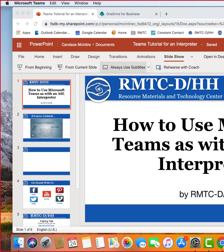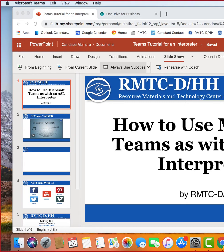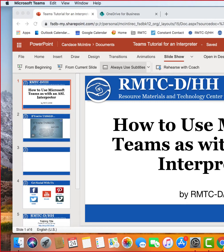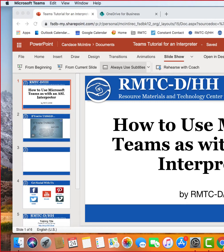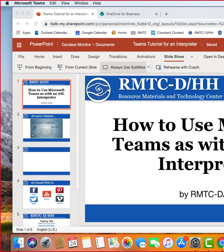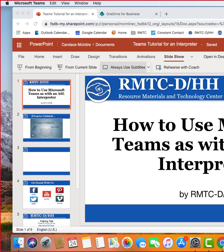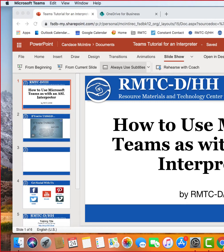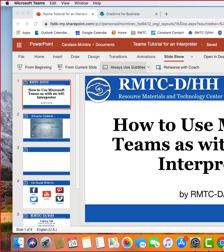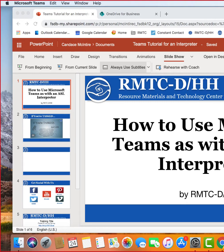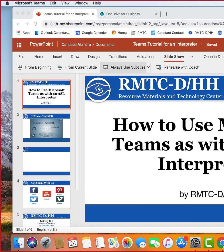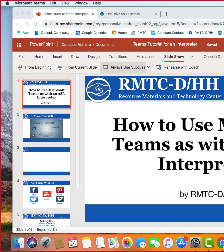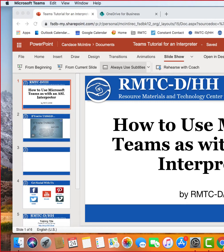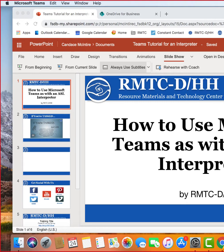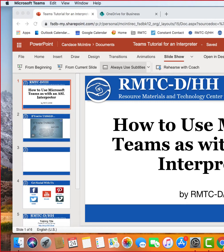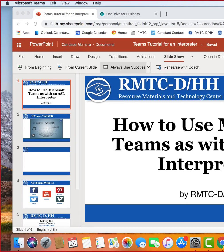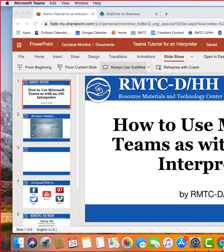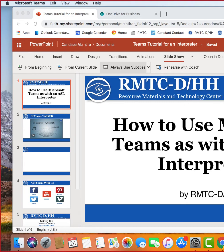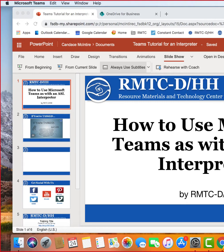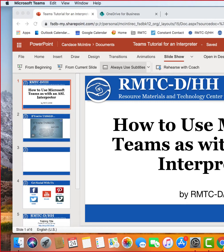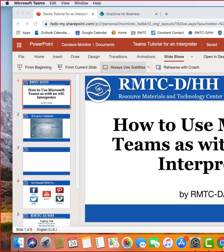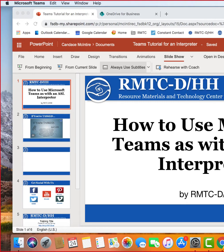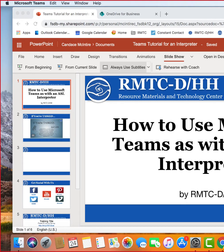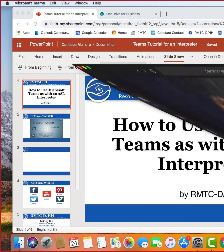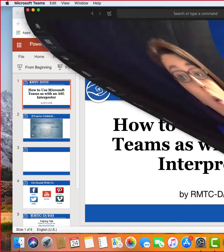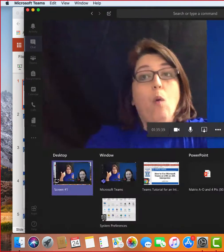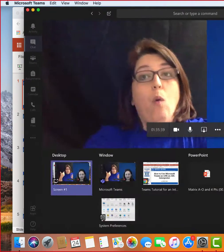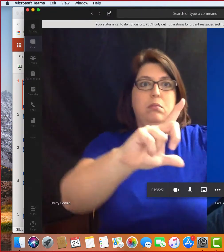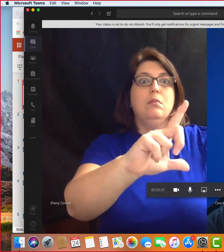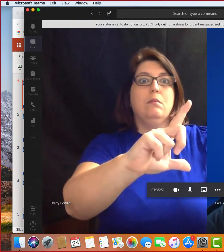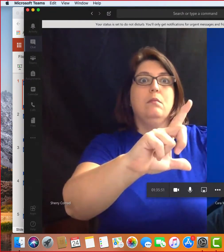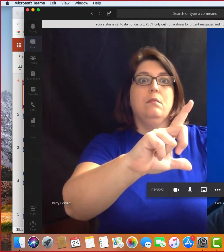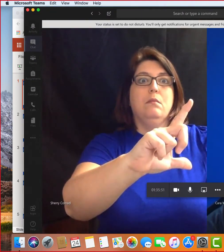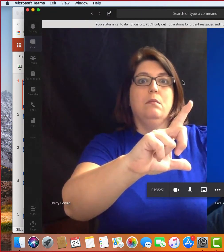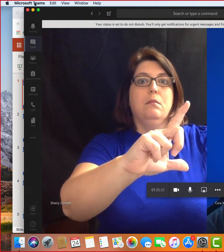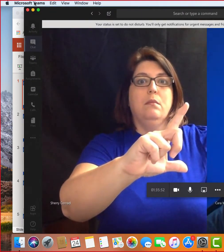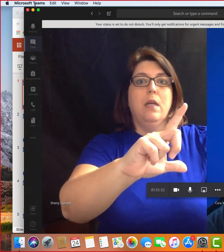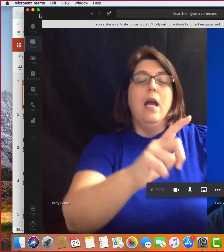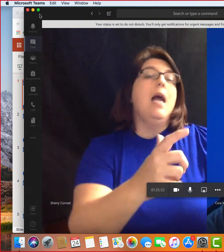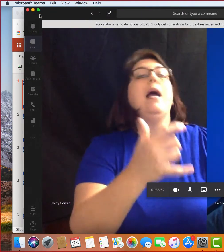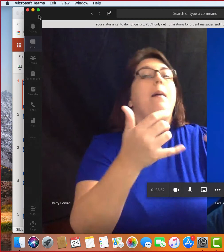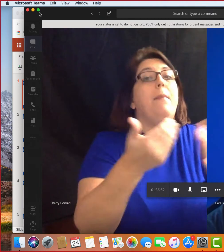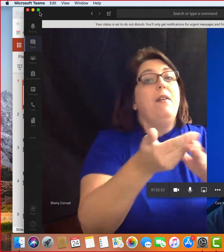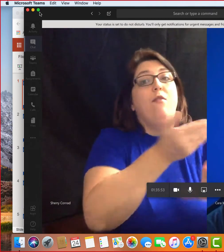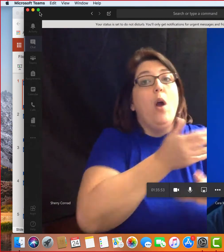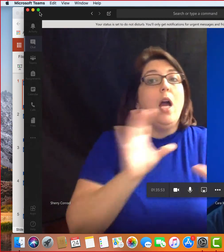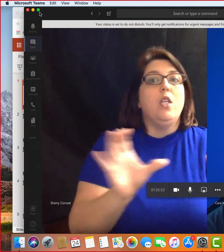So, I'm going to click on Teams before I do anything else, make it big again.